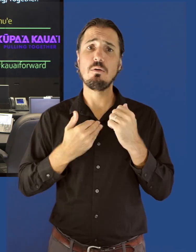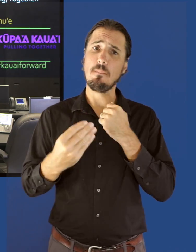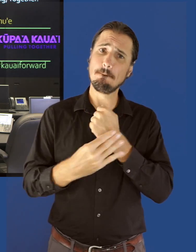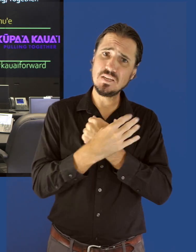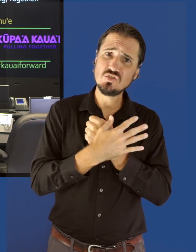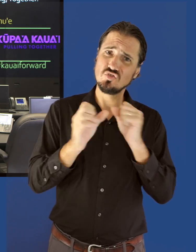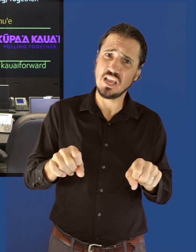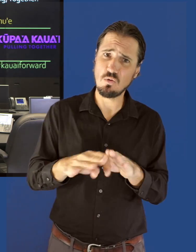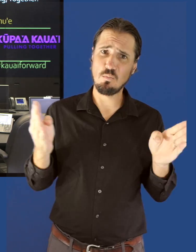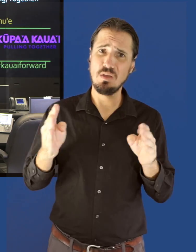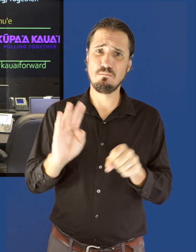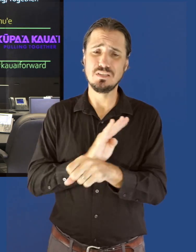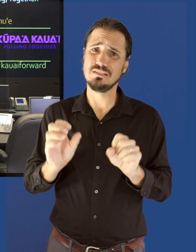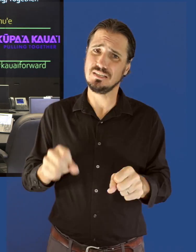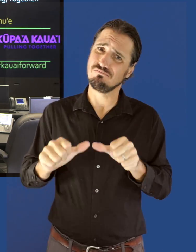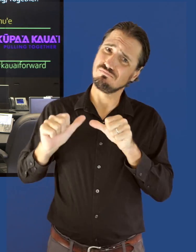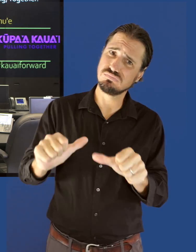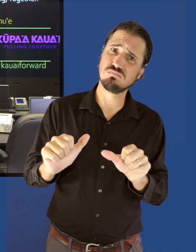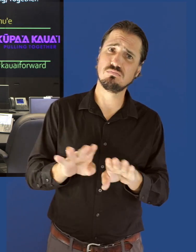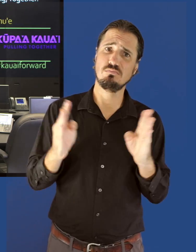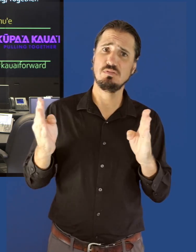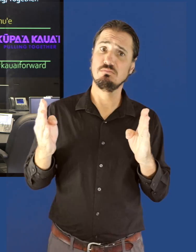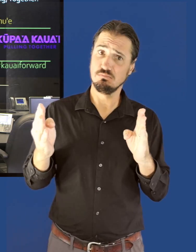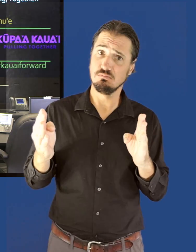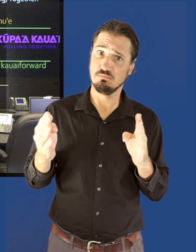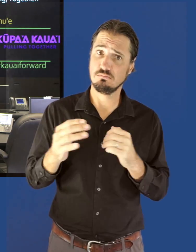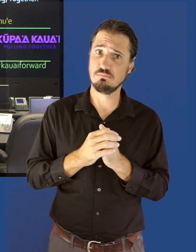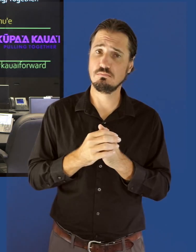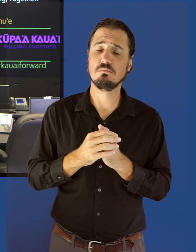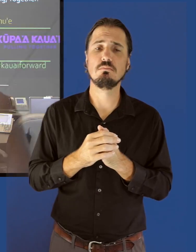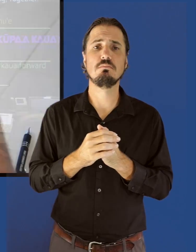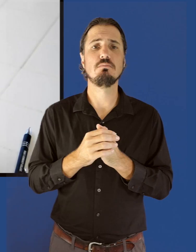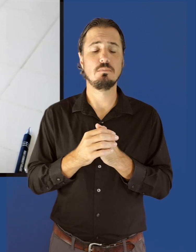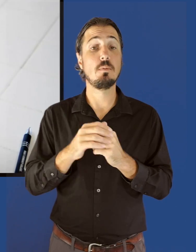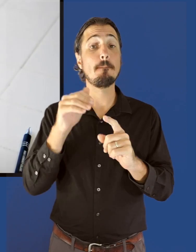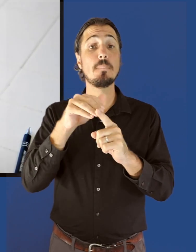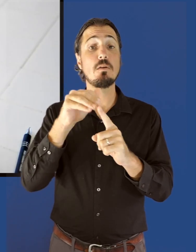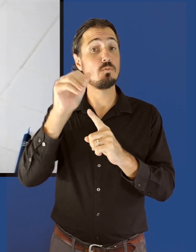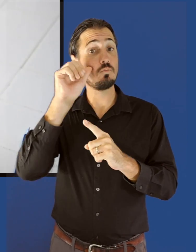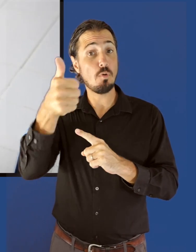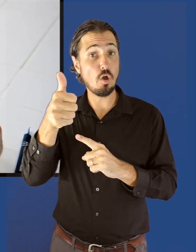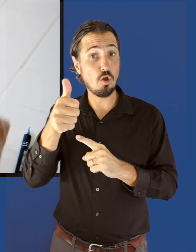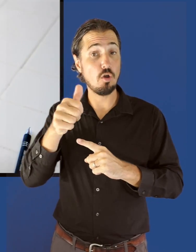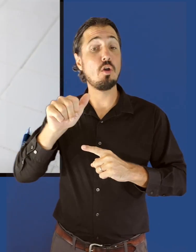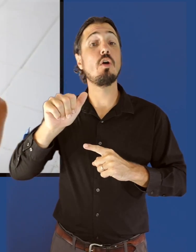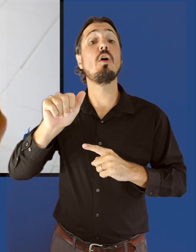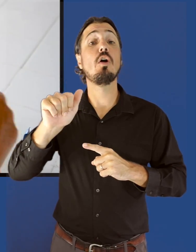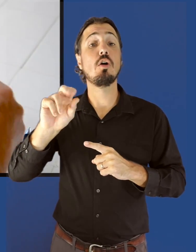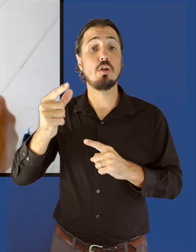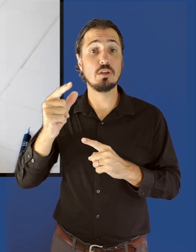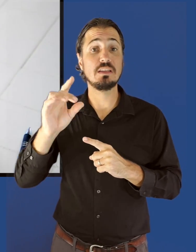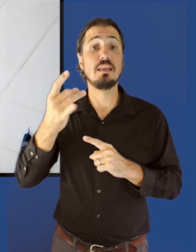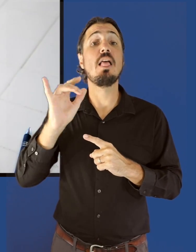As a final reminder, tomorrow, August 8, is Primary Election Day. Please vote!